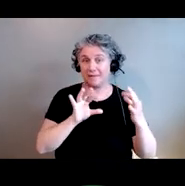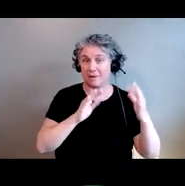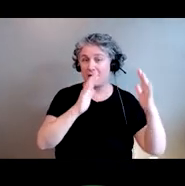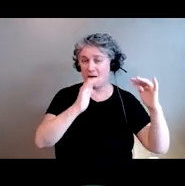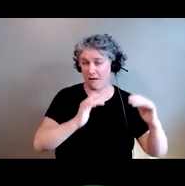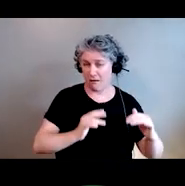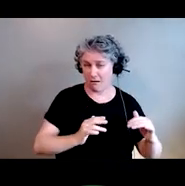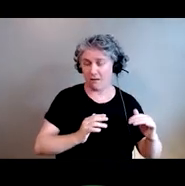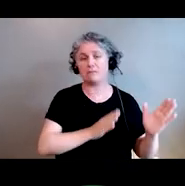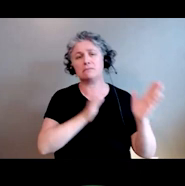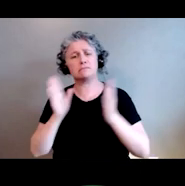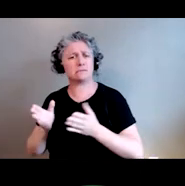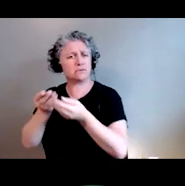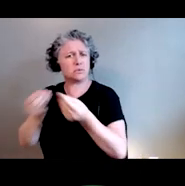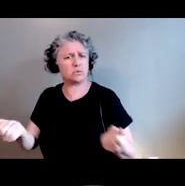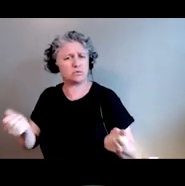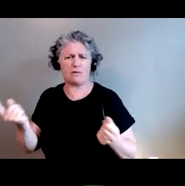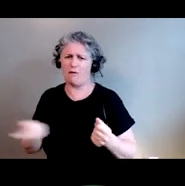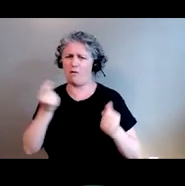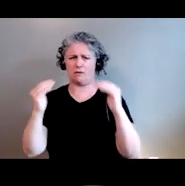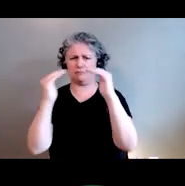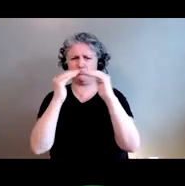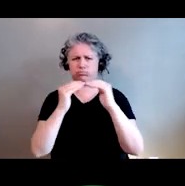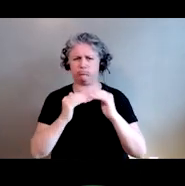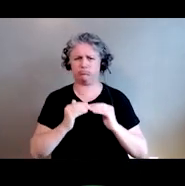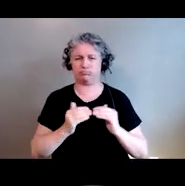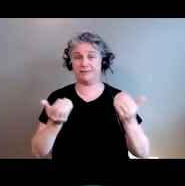We can now get a chat about some of those things that we found that can create breaking